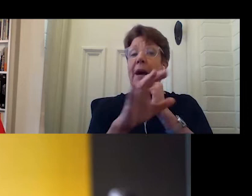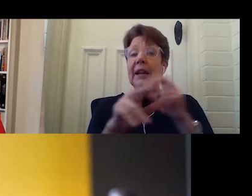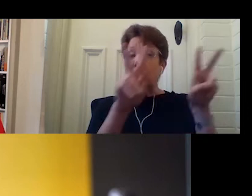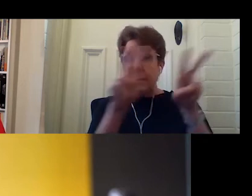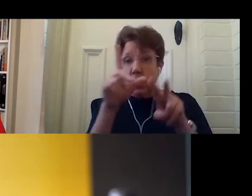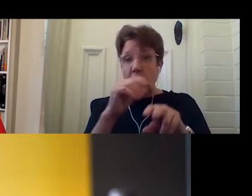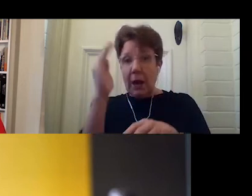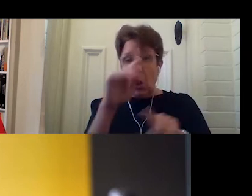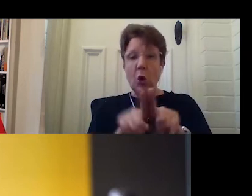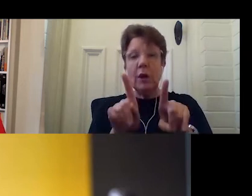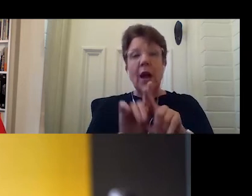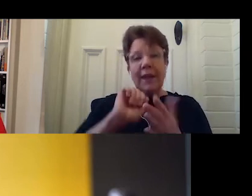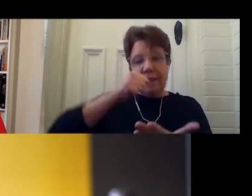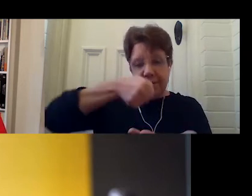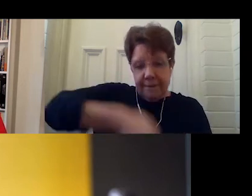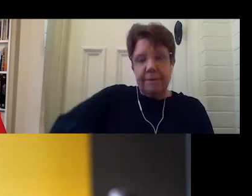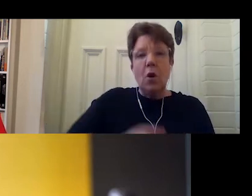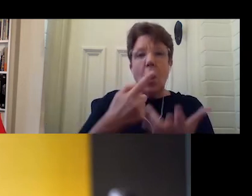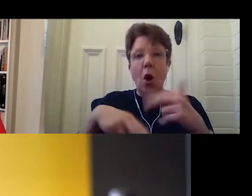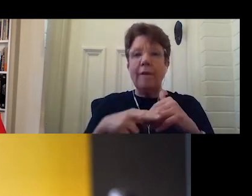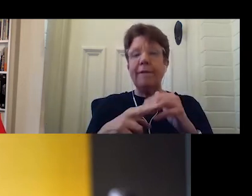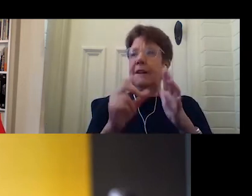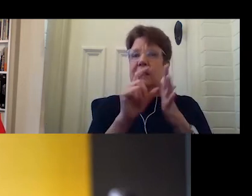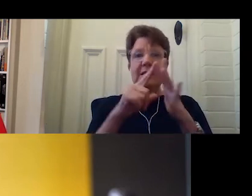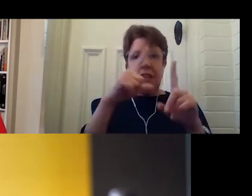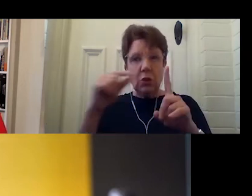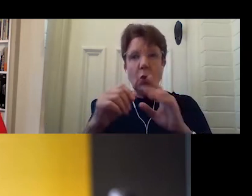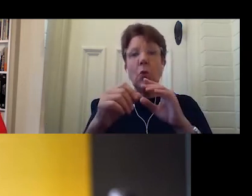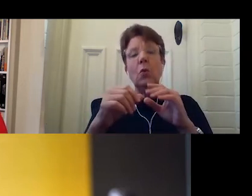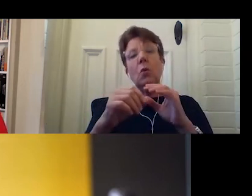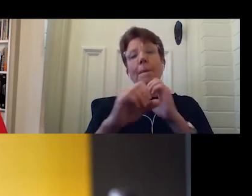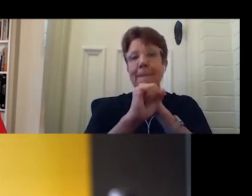fundamentals of digital marketing, how to promote - how to produce